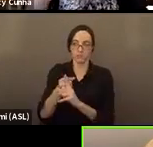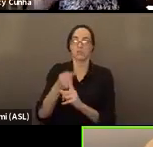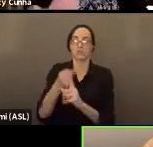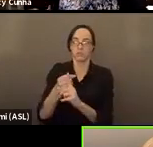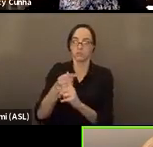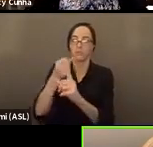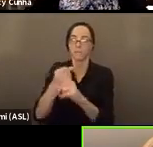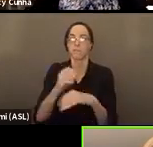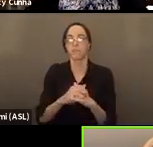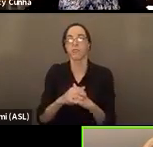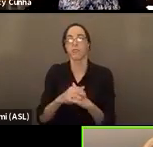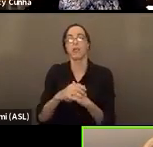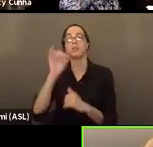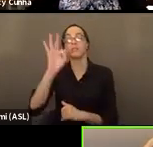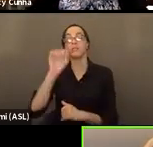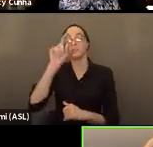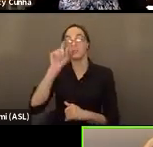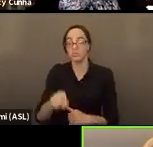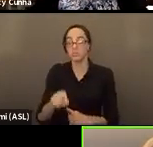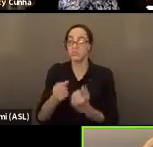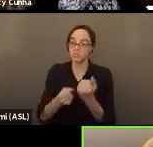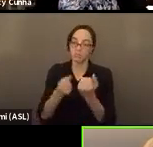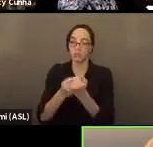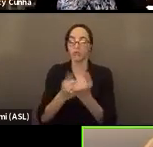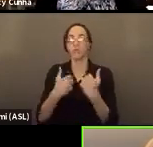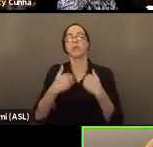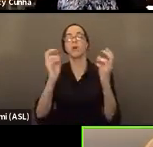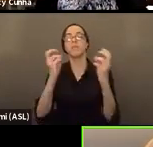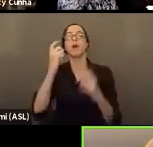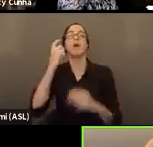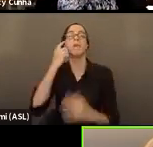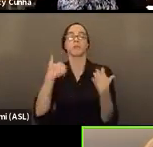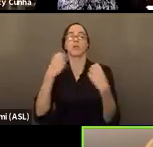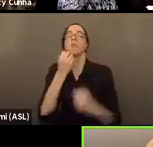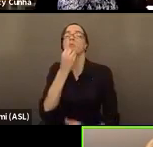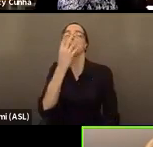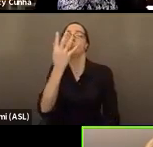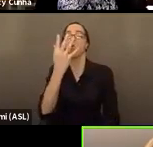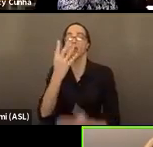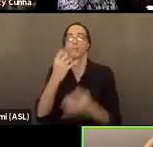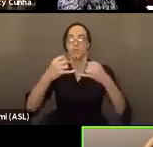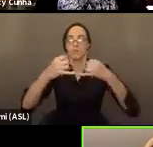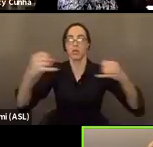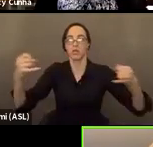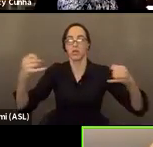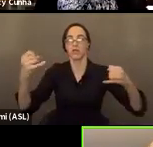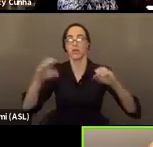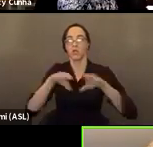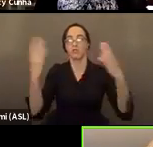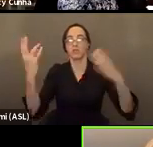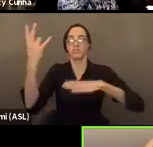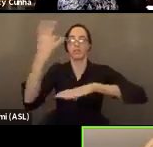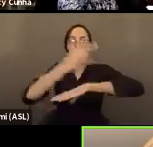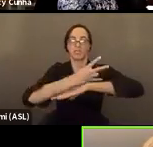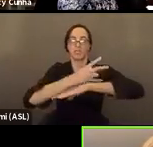seven days a week from 10 o'clock in the morning till 7 00 at night and they can also refer you to